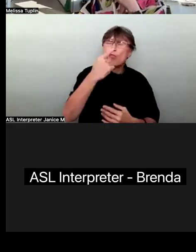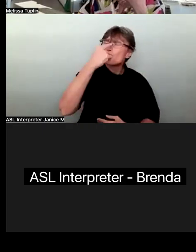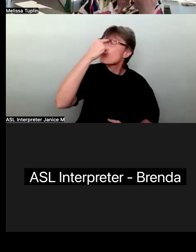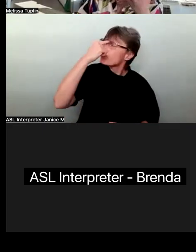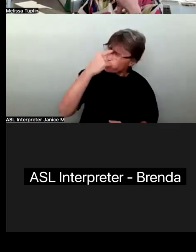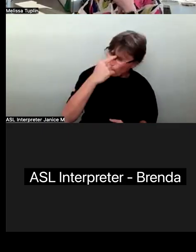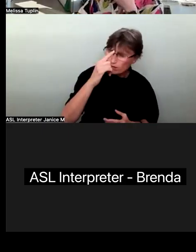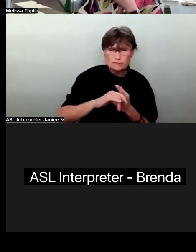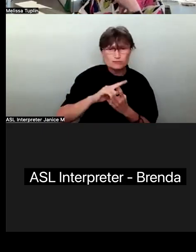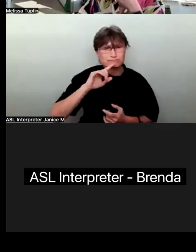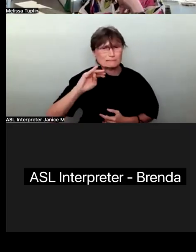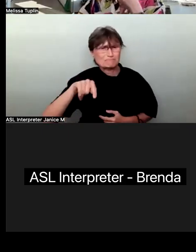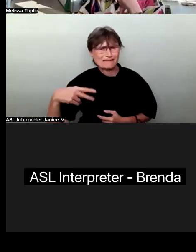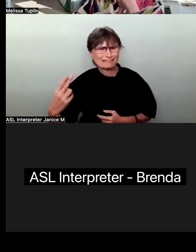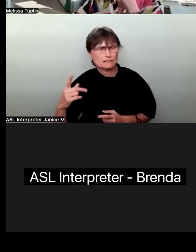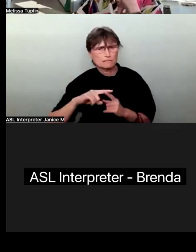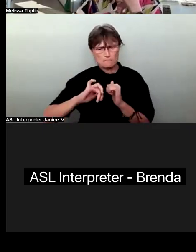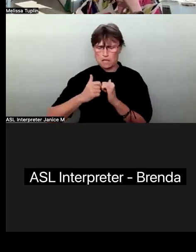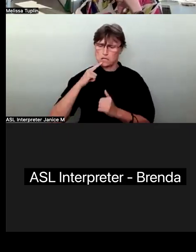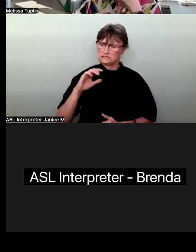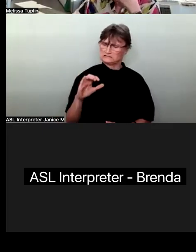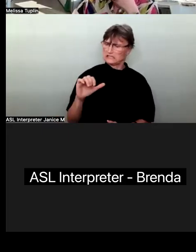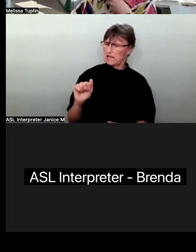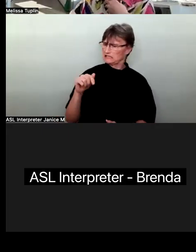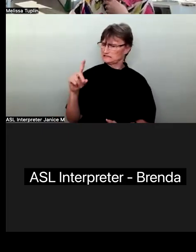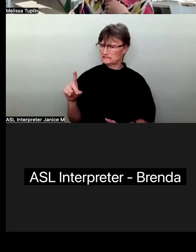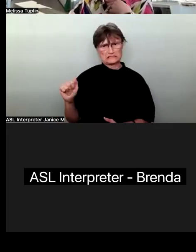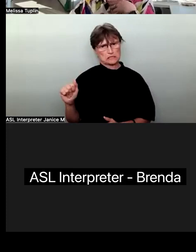and specifically about Calgary Arts Development, is that we are always